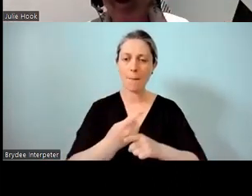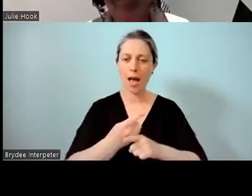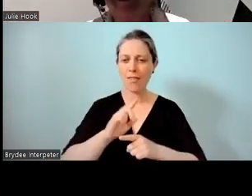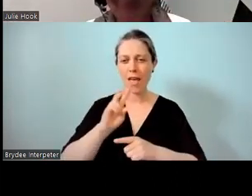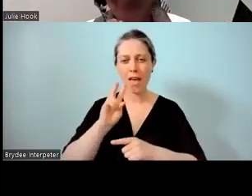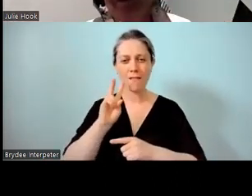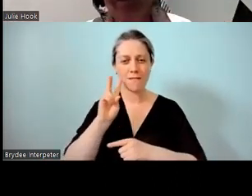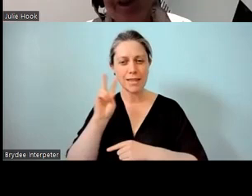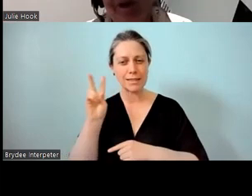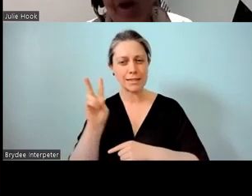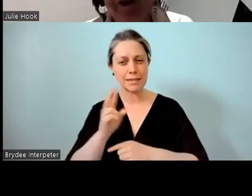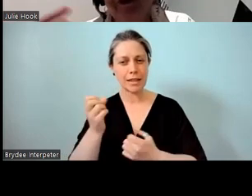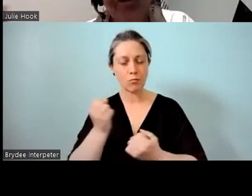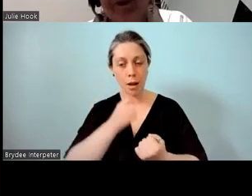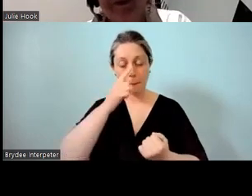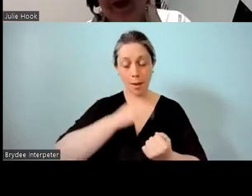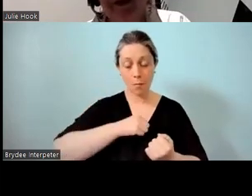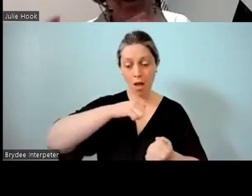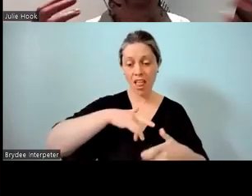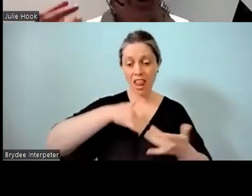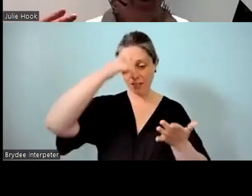We had people with lived experience of disability.